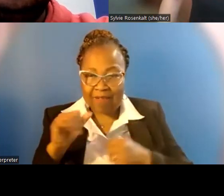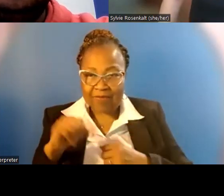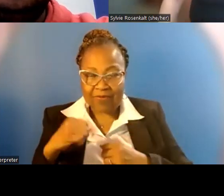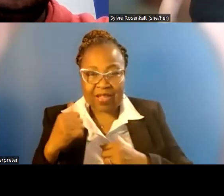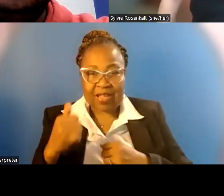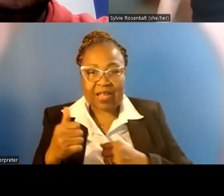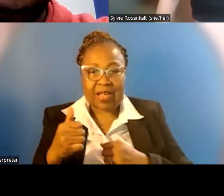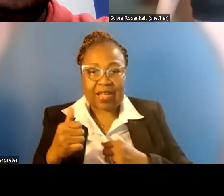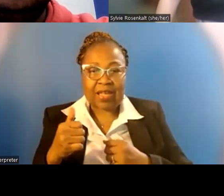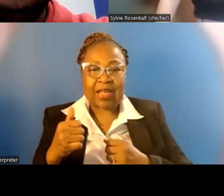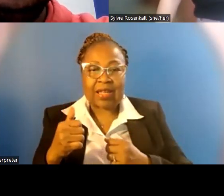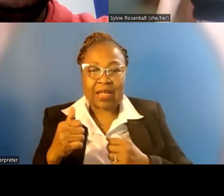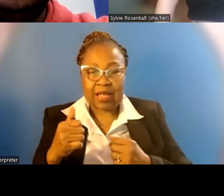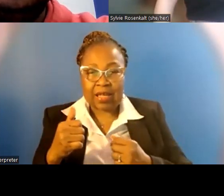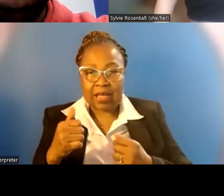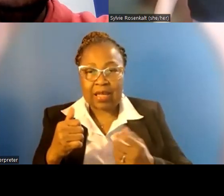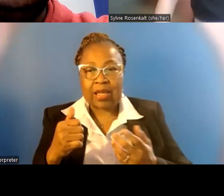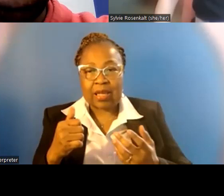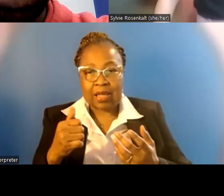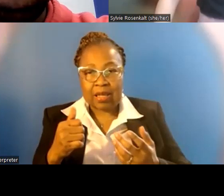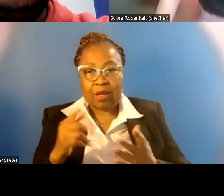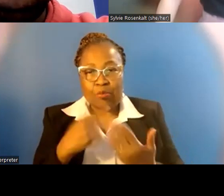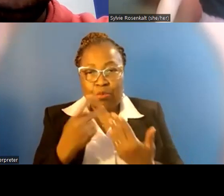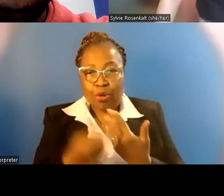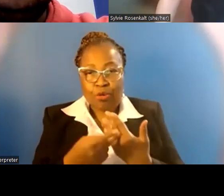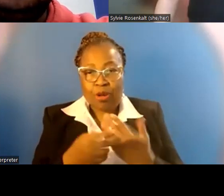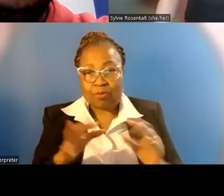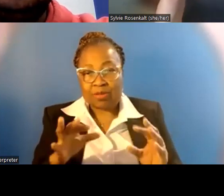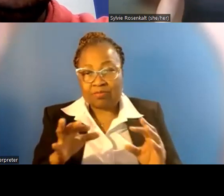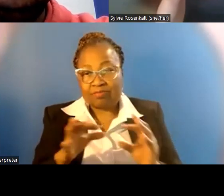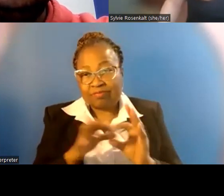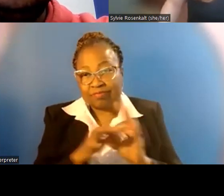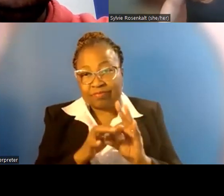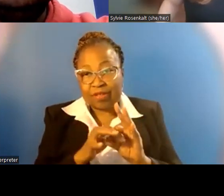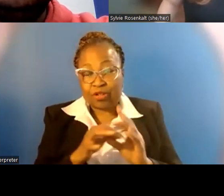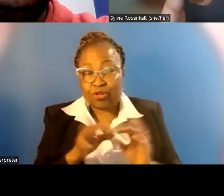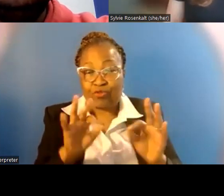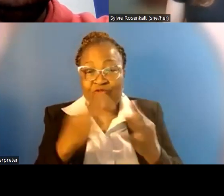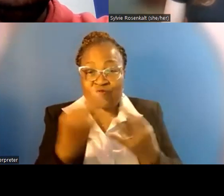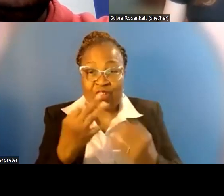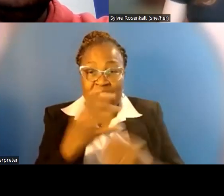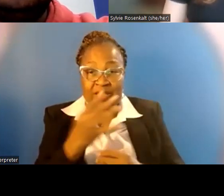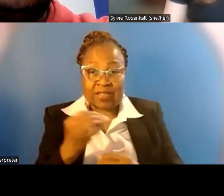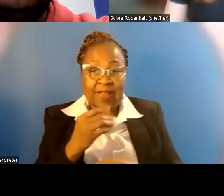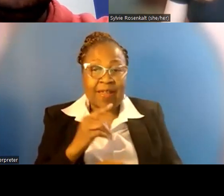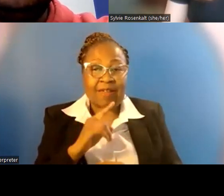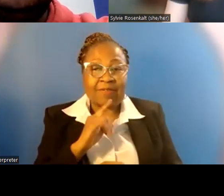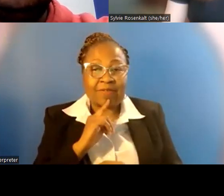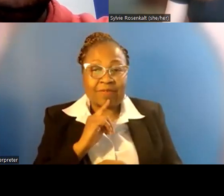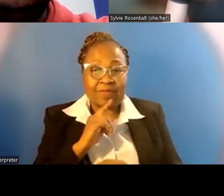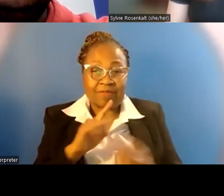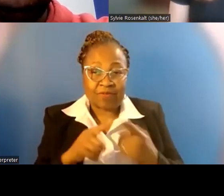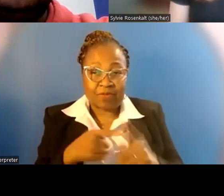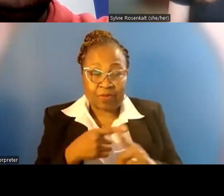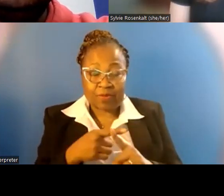that involves parents and family members, but we did work with our students that are involved